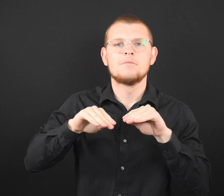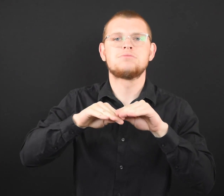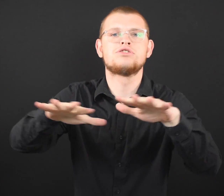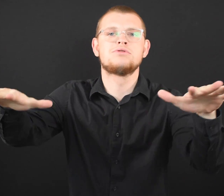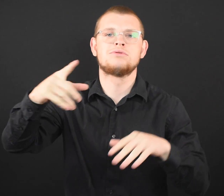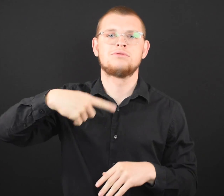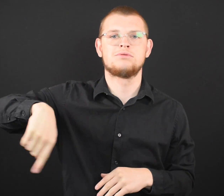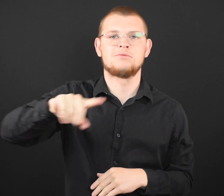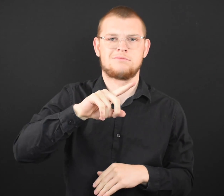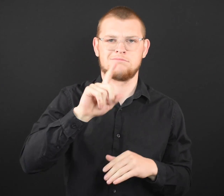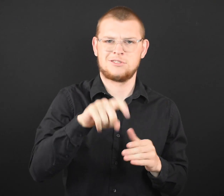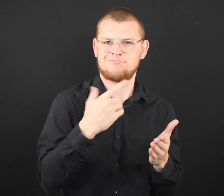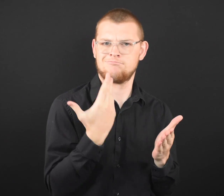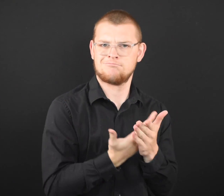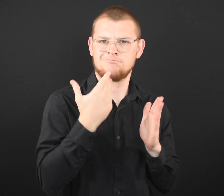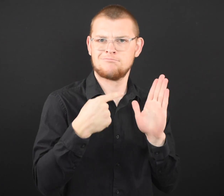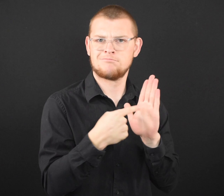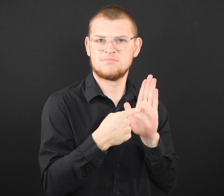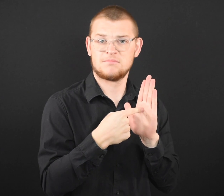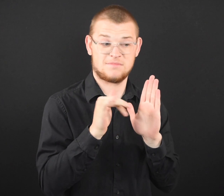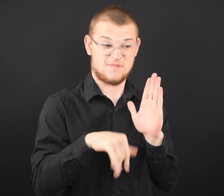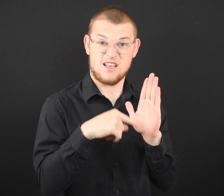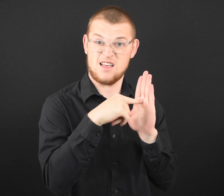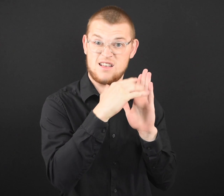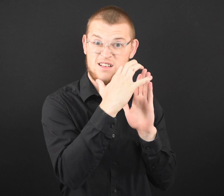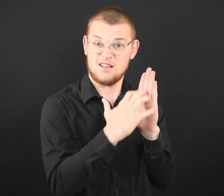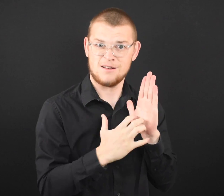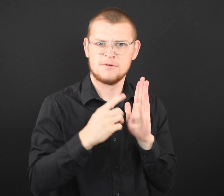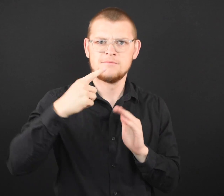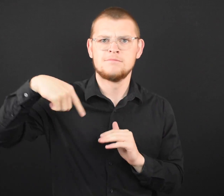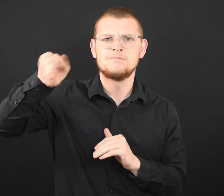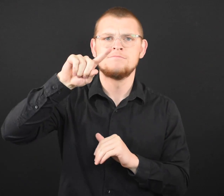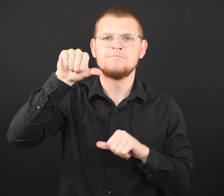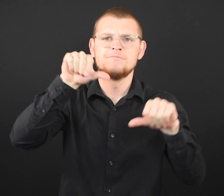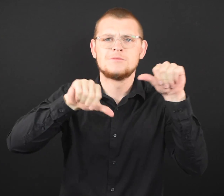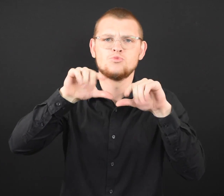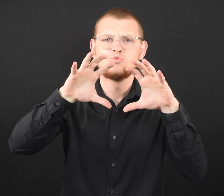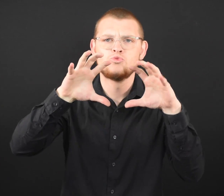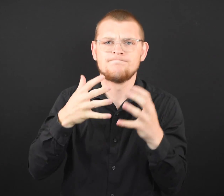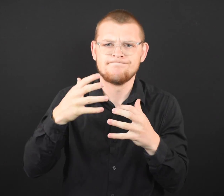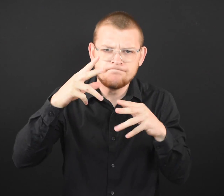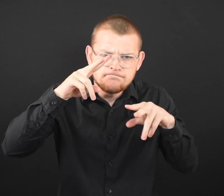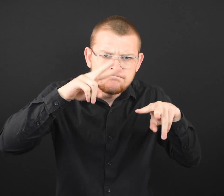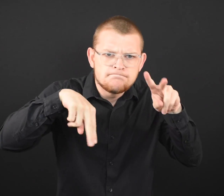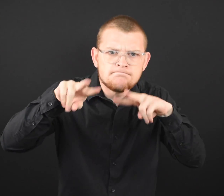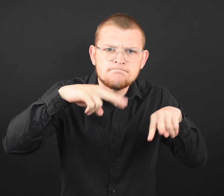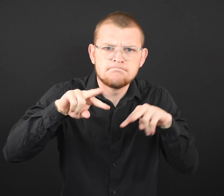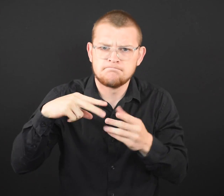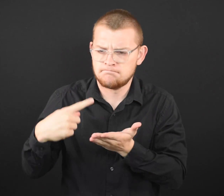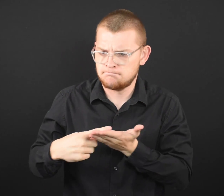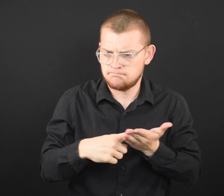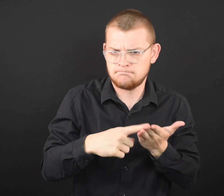general populations. This data is closely reviewed by several scientific groups and